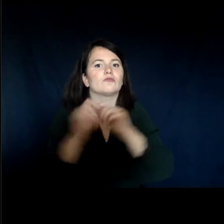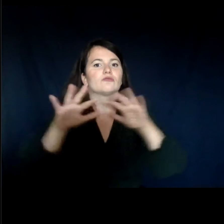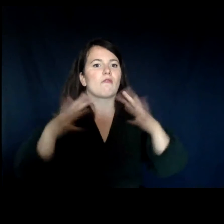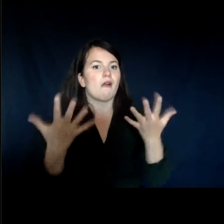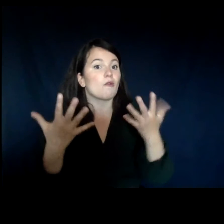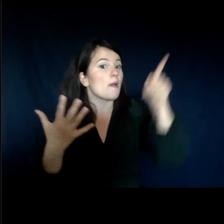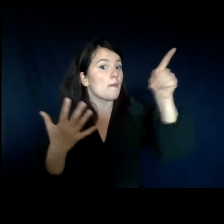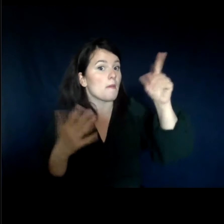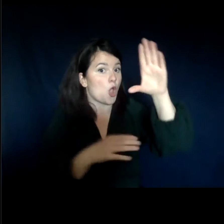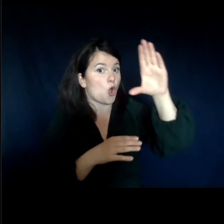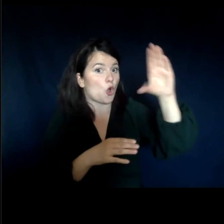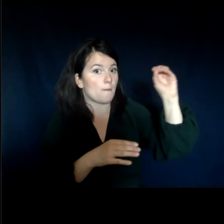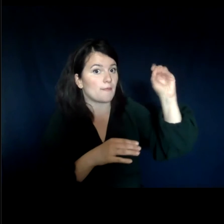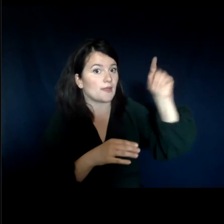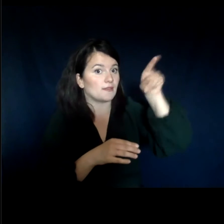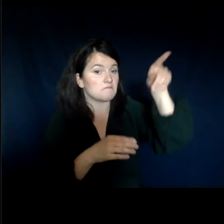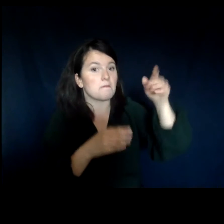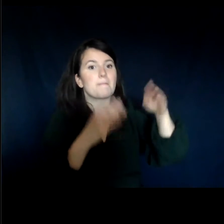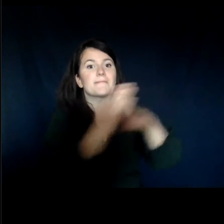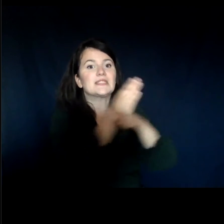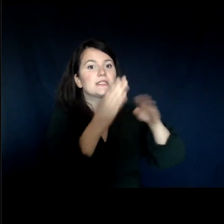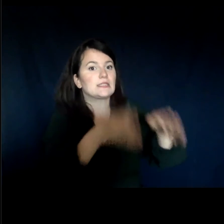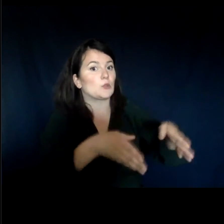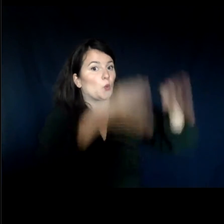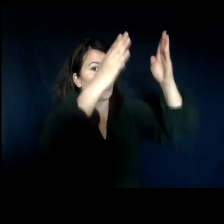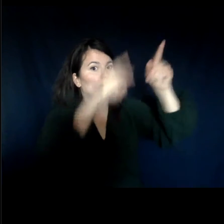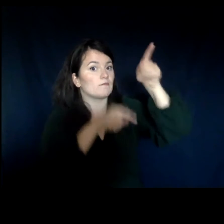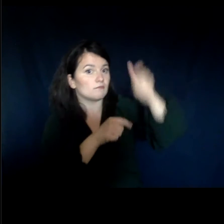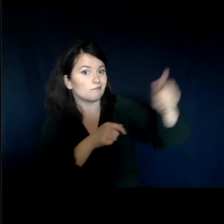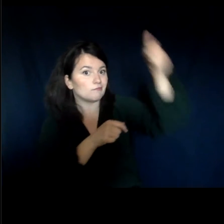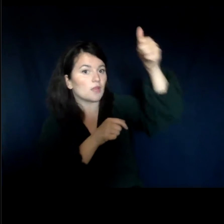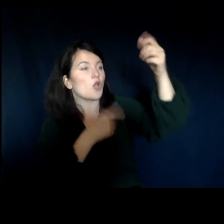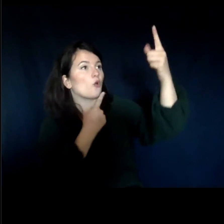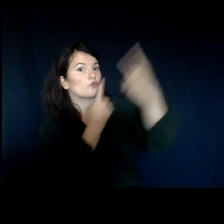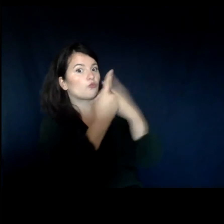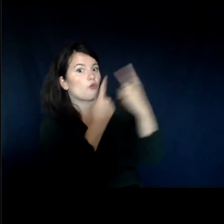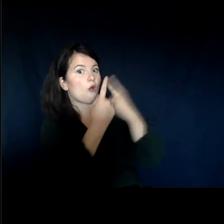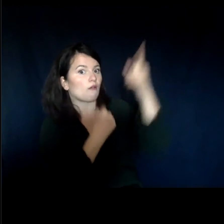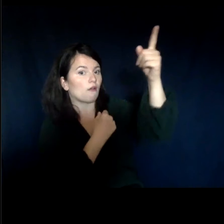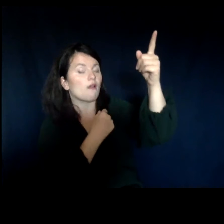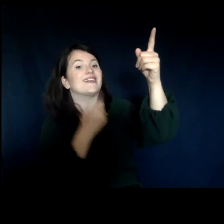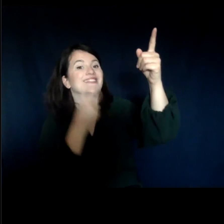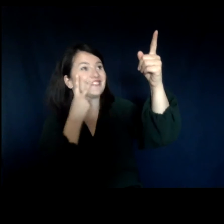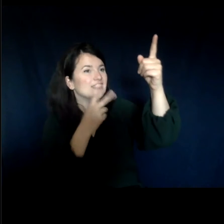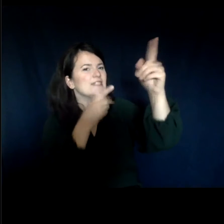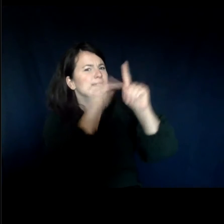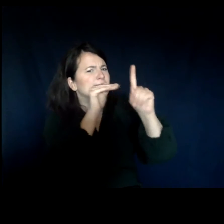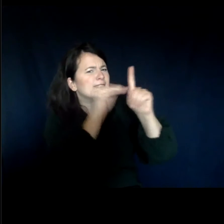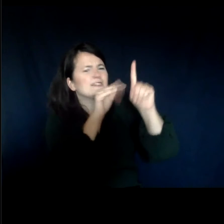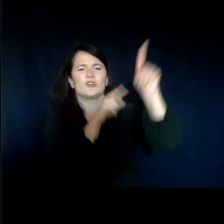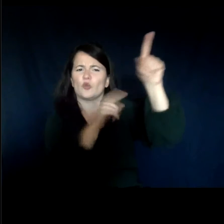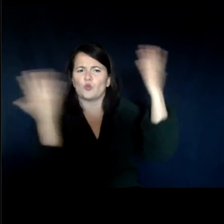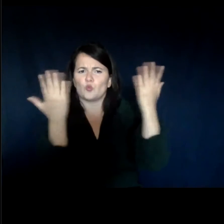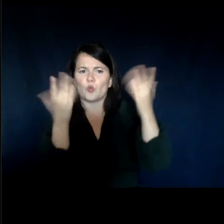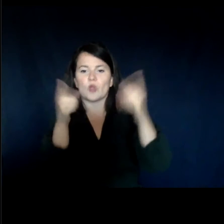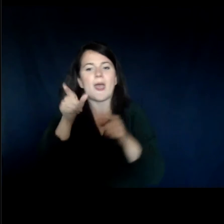to convince them that the talent of persons with disabilities can help to recover from the crisis.